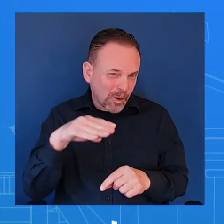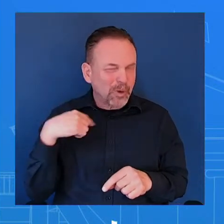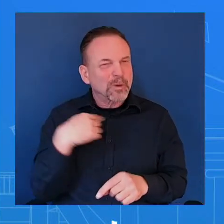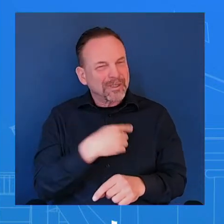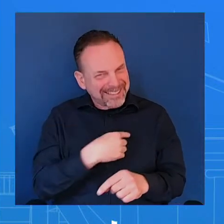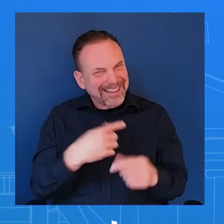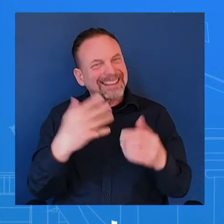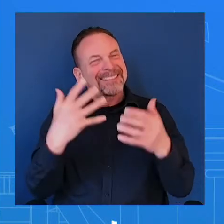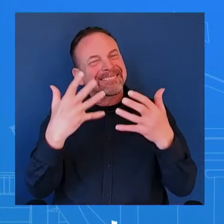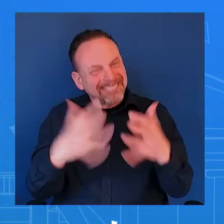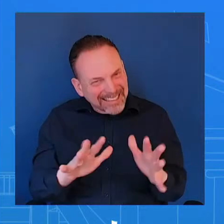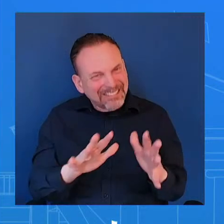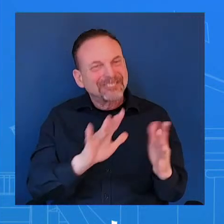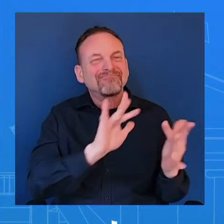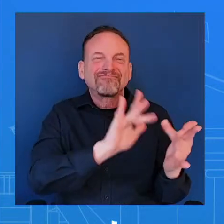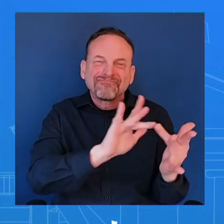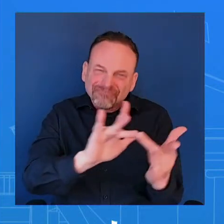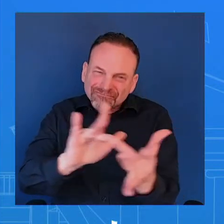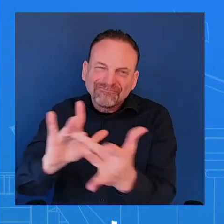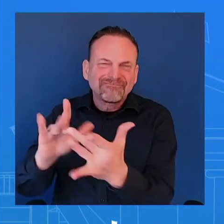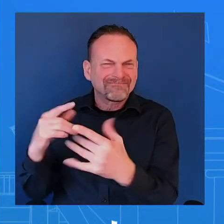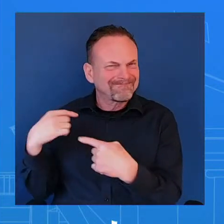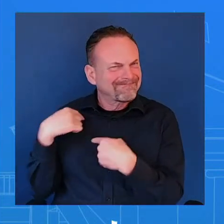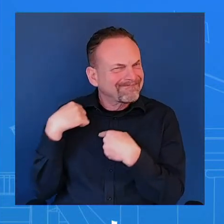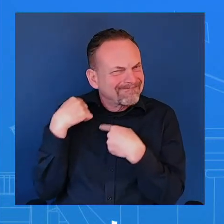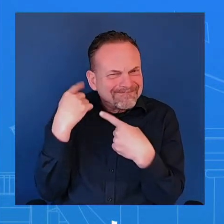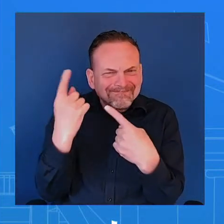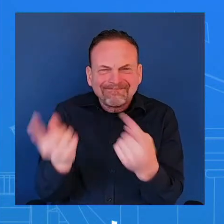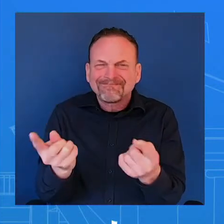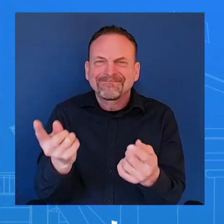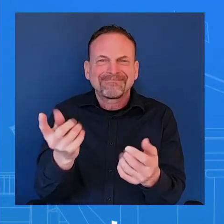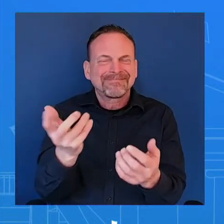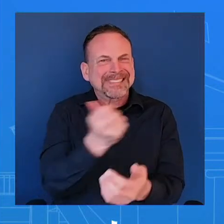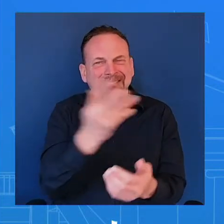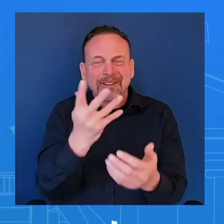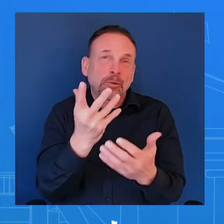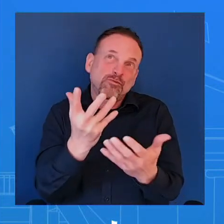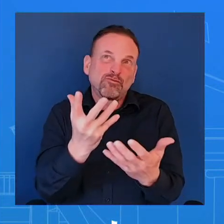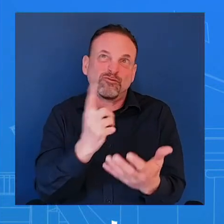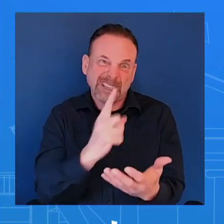several months to the Muslim, to the Arab community, Palestinian community and --